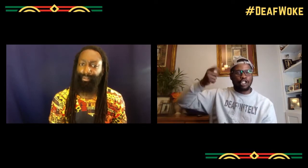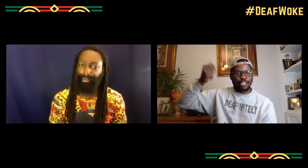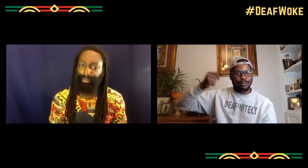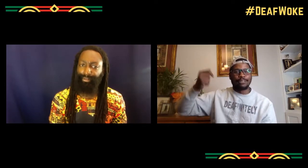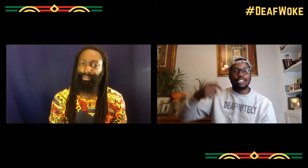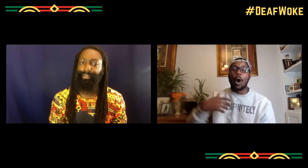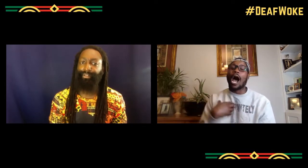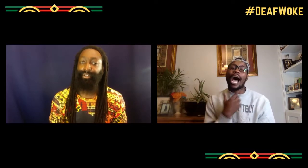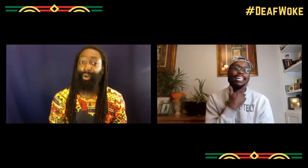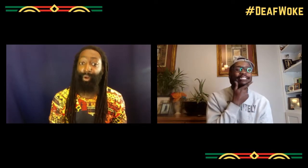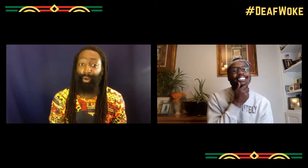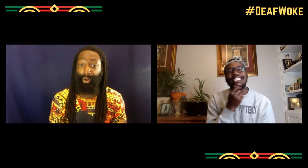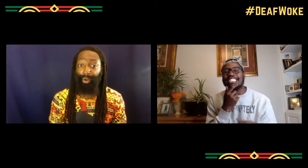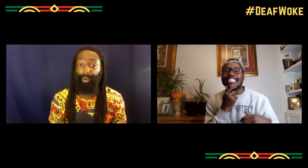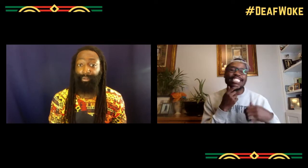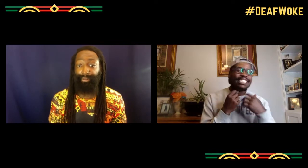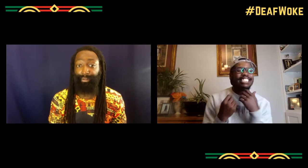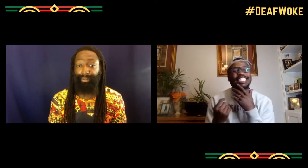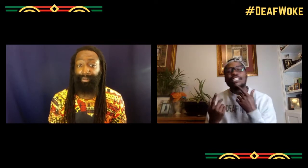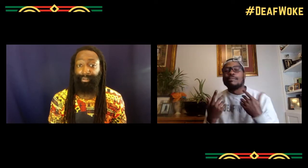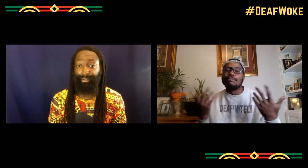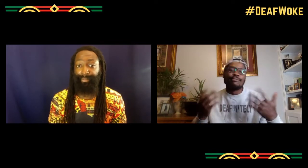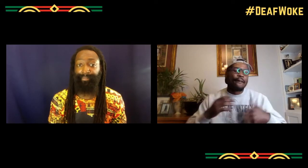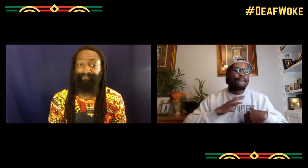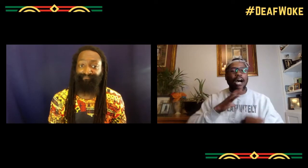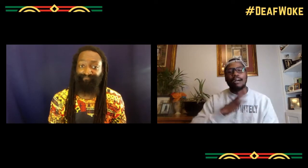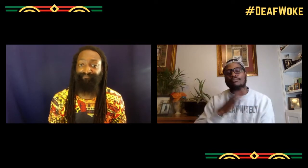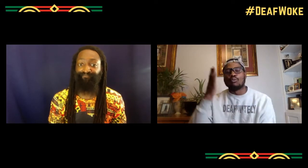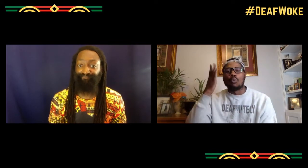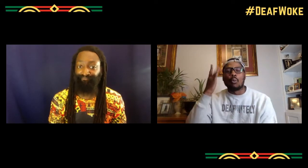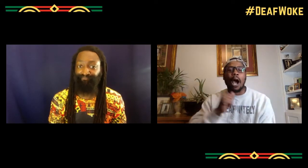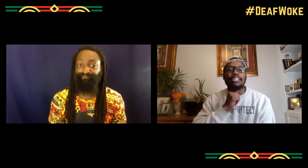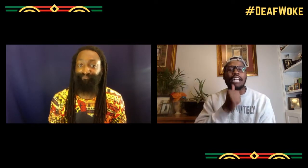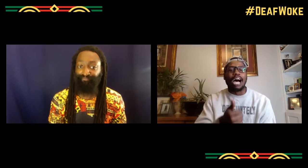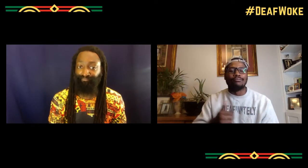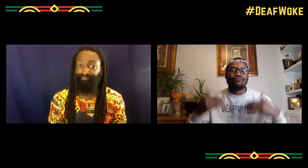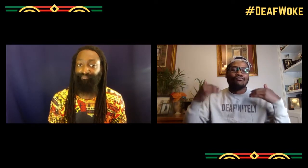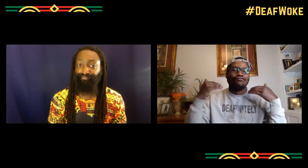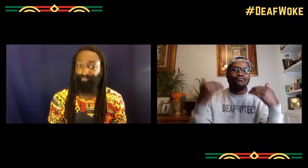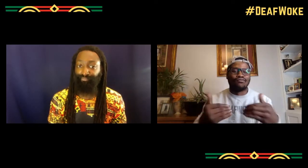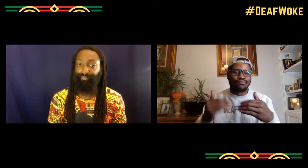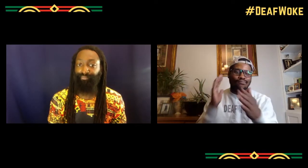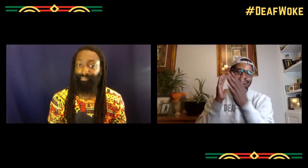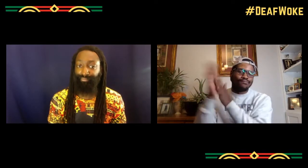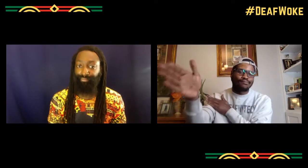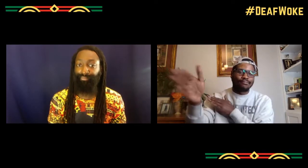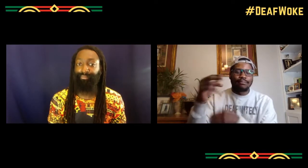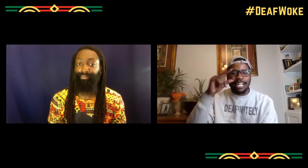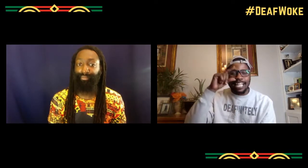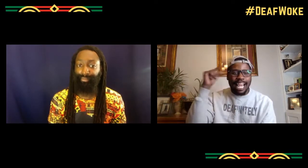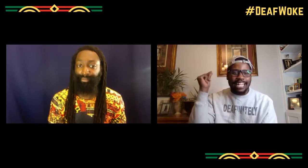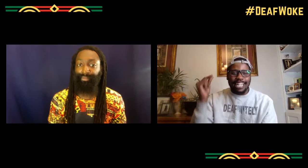And Gallaudet gave me a scholarship, when I was still kind of, you know, hesitant.